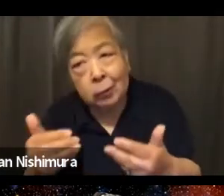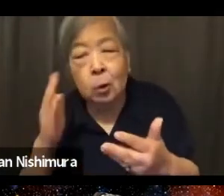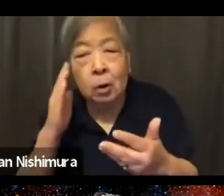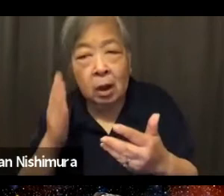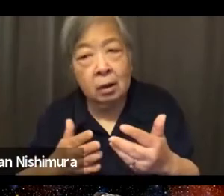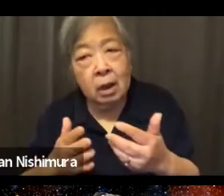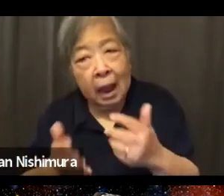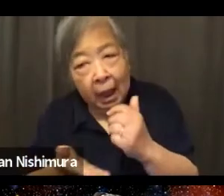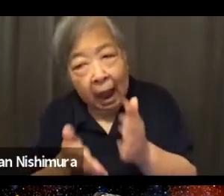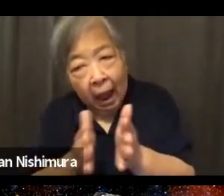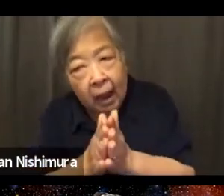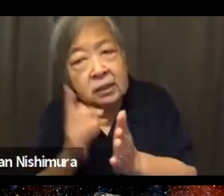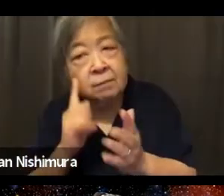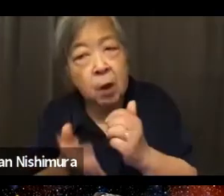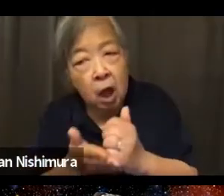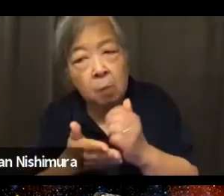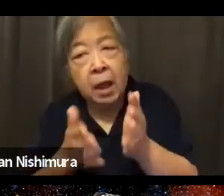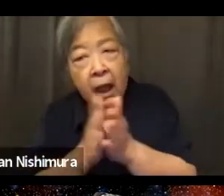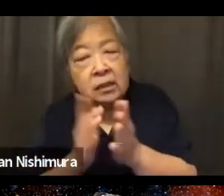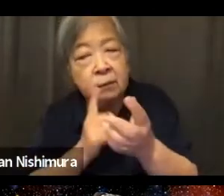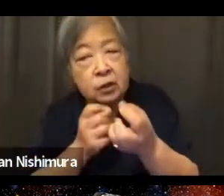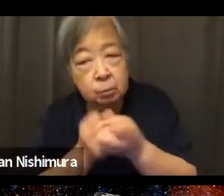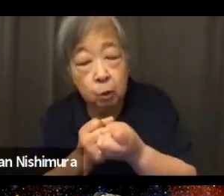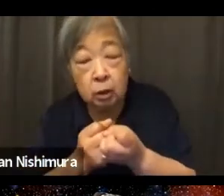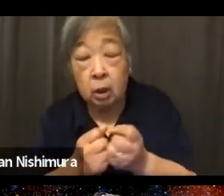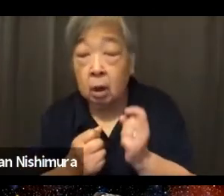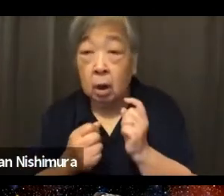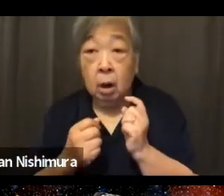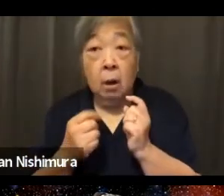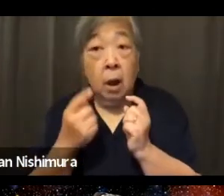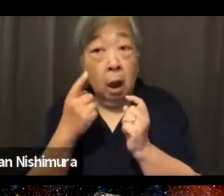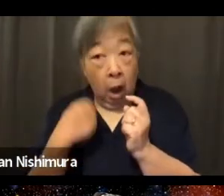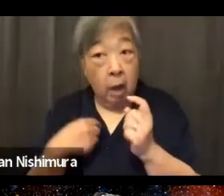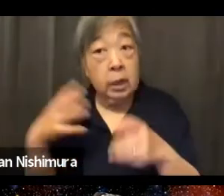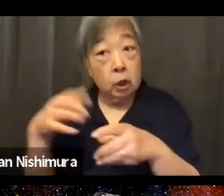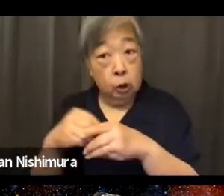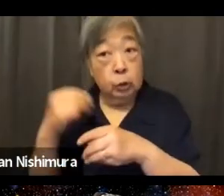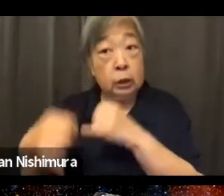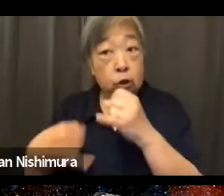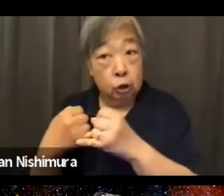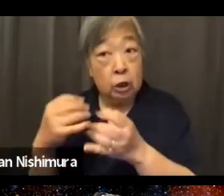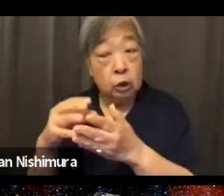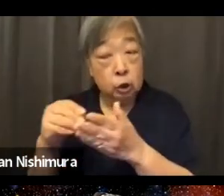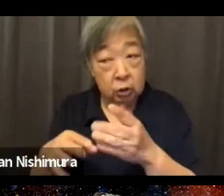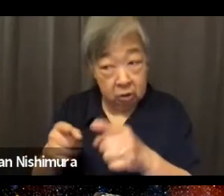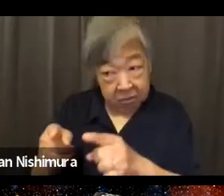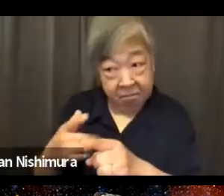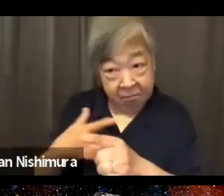One way I like to do that is including international students who feel comfortable sharing their